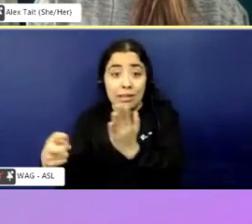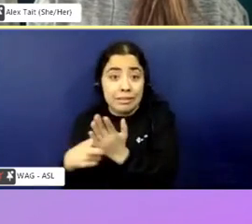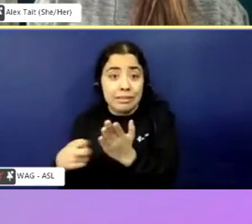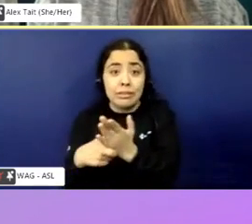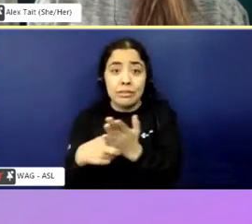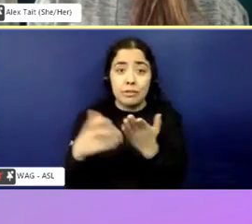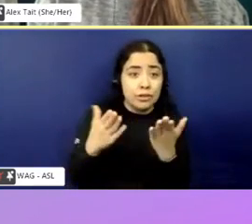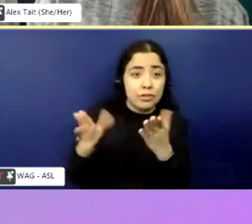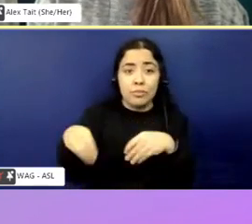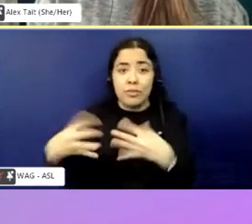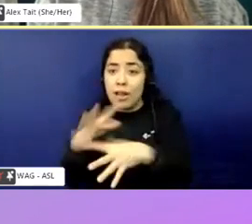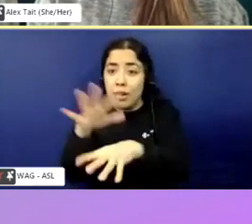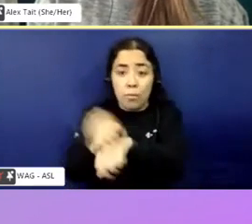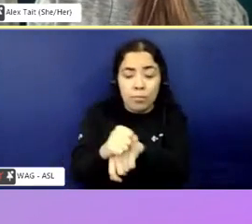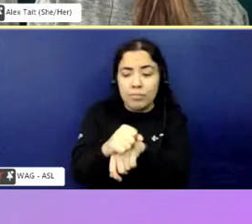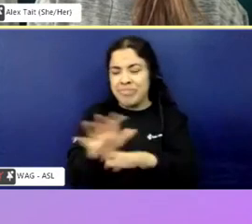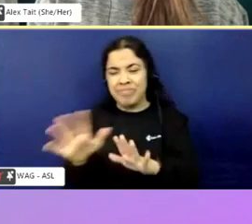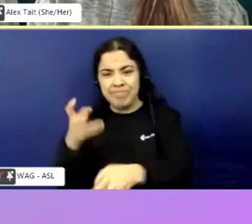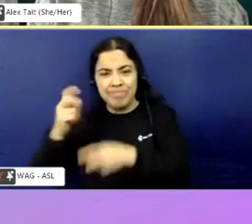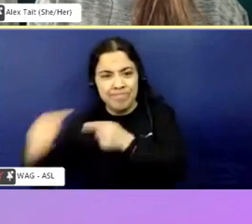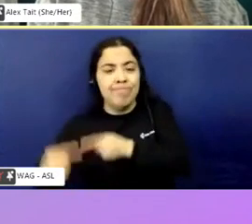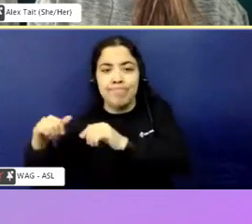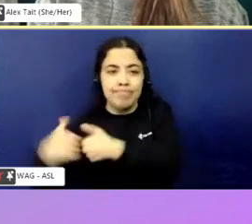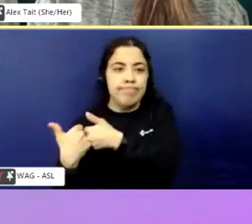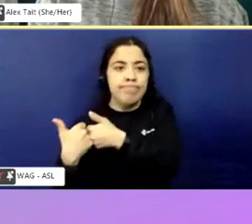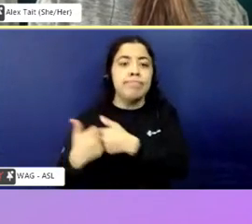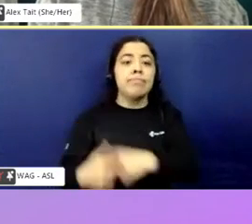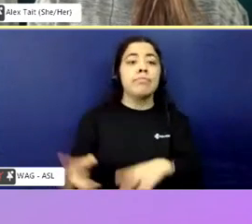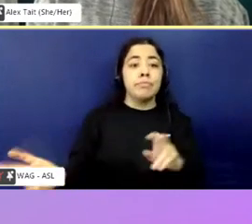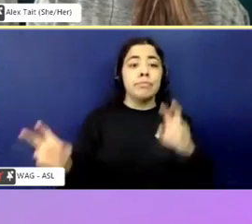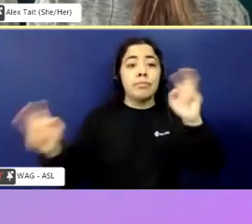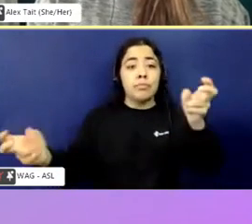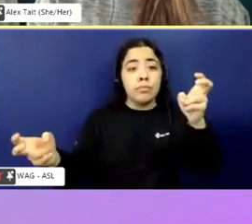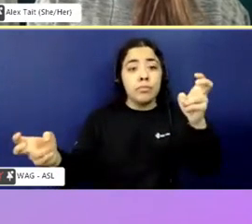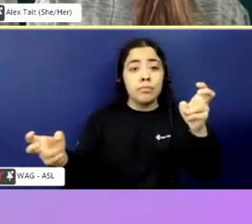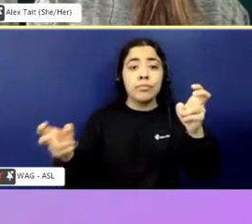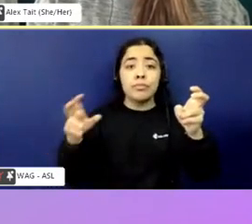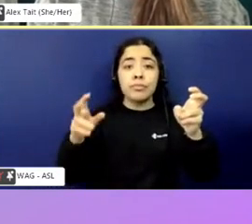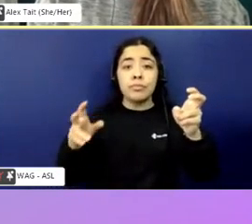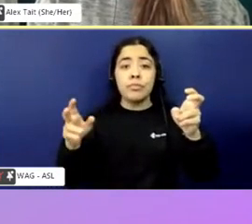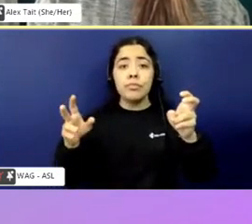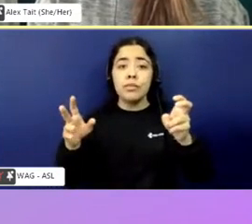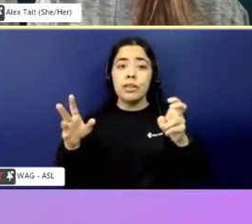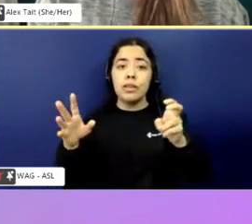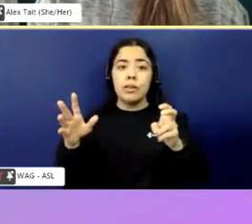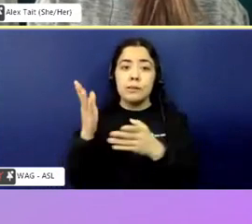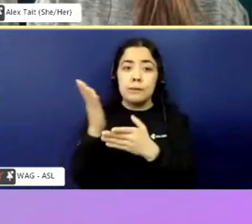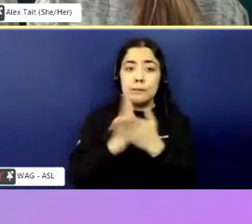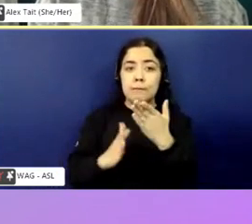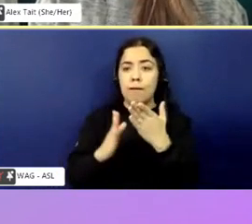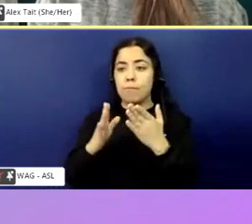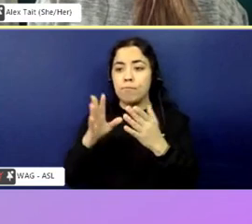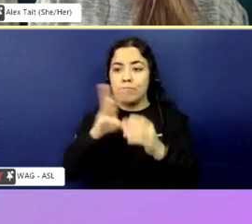government, booking appointments, and buying tickets. Websites are very a great deal. Summer very